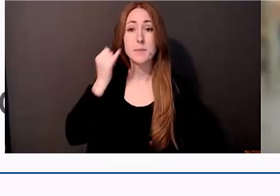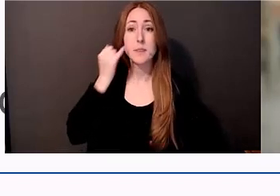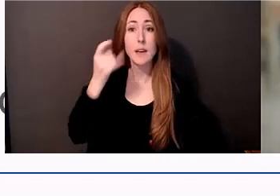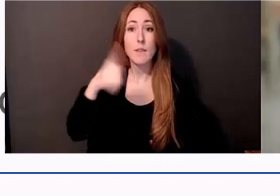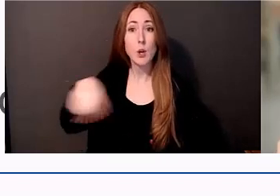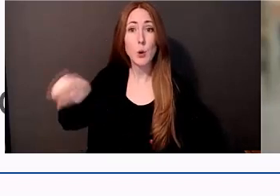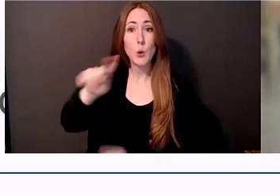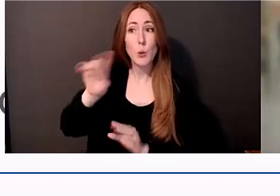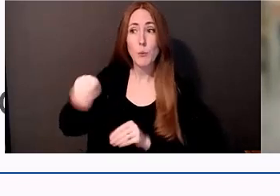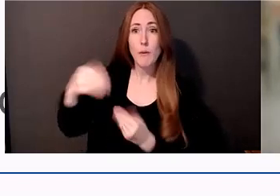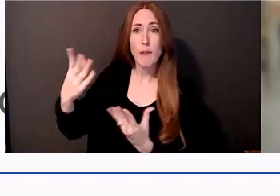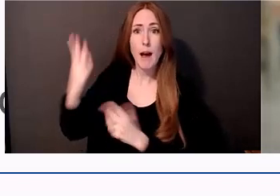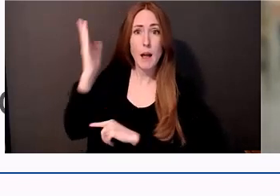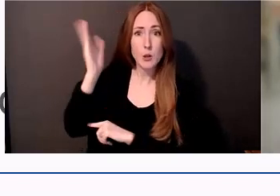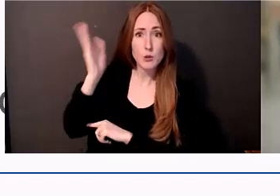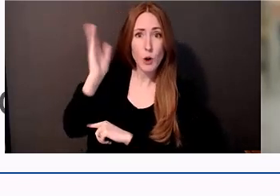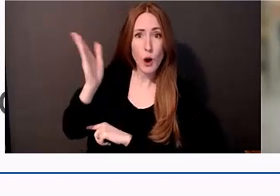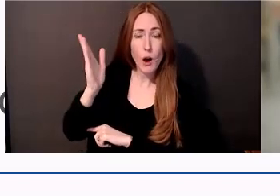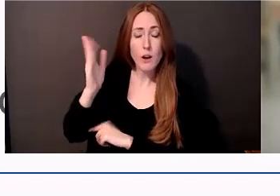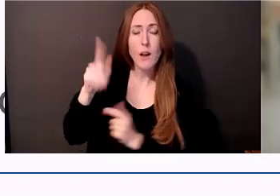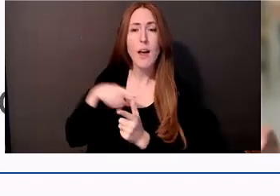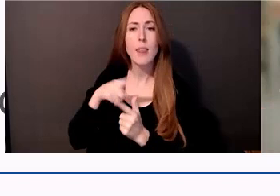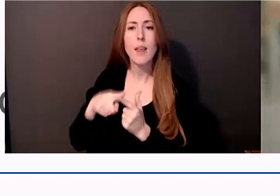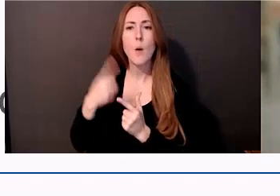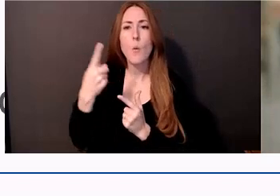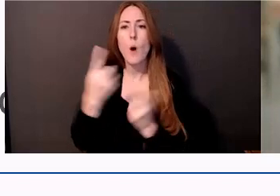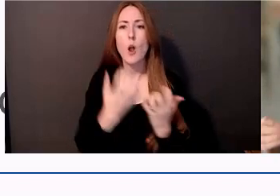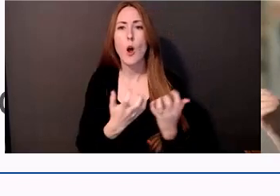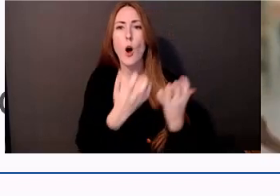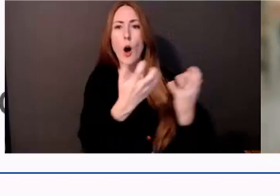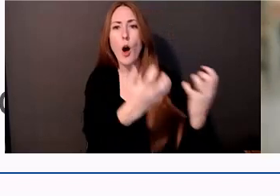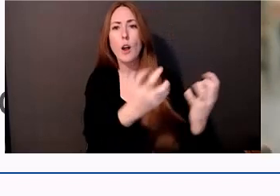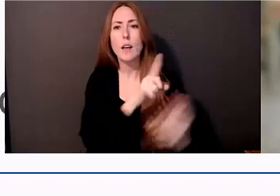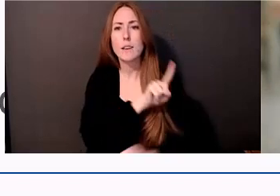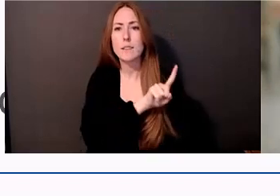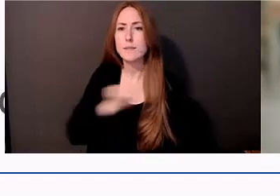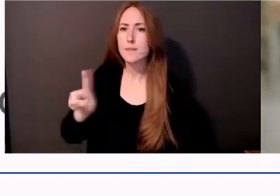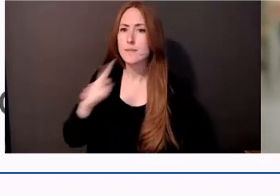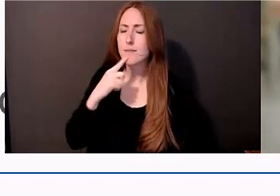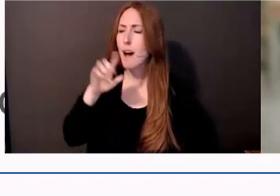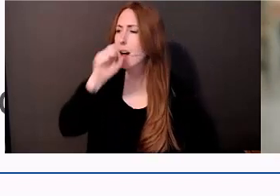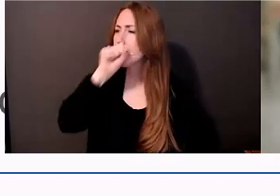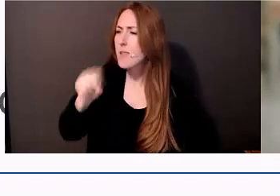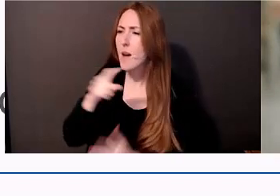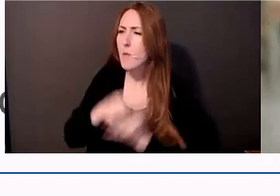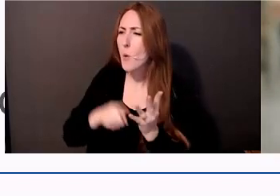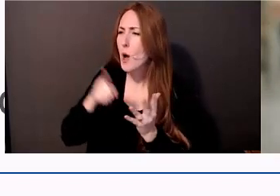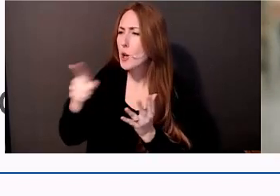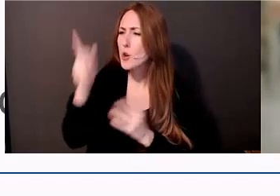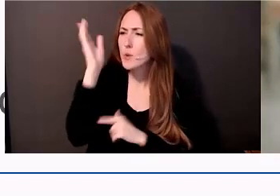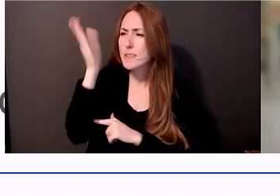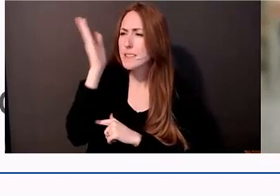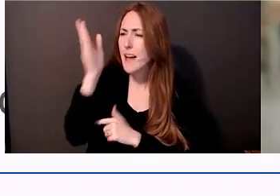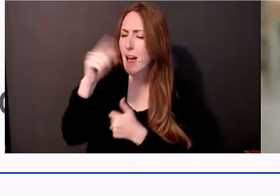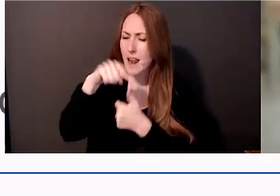and says, I loved what you said because of A, B, and C, use that as ammunition to show your worth